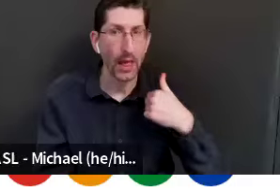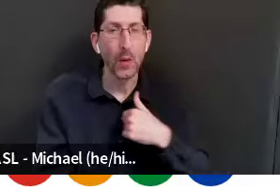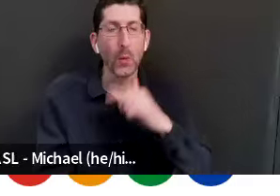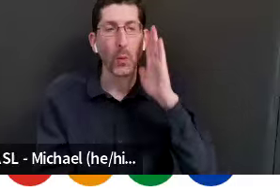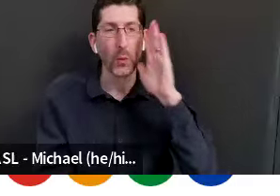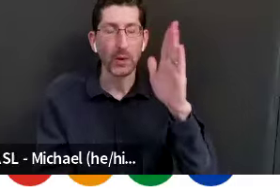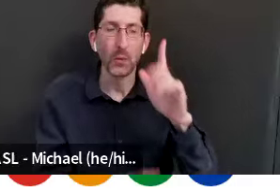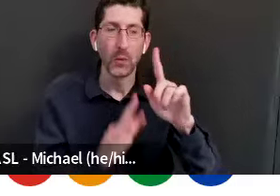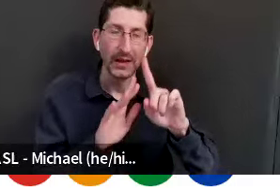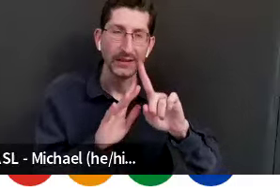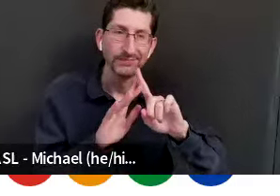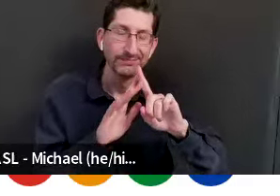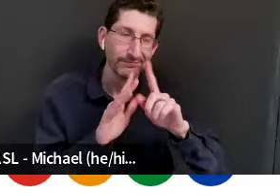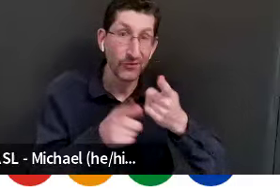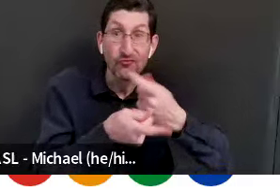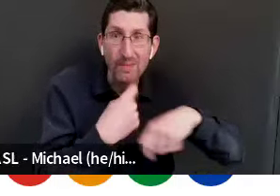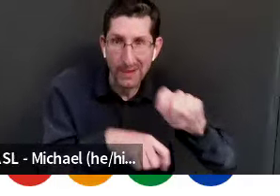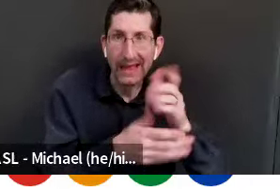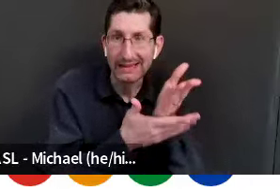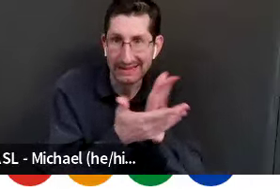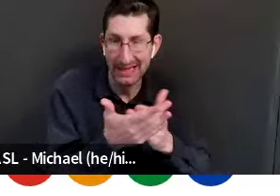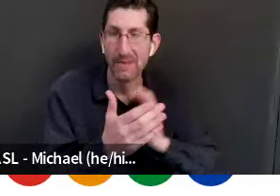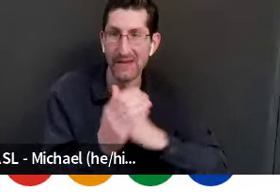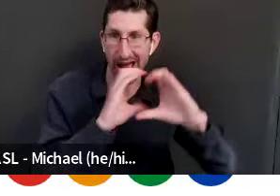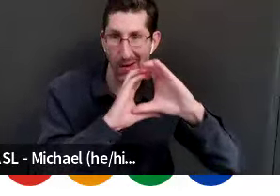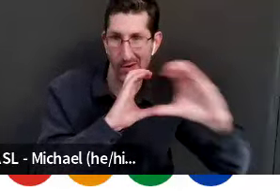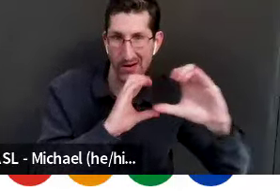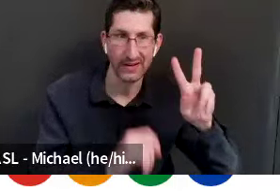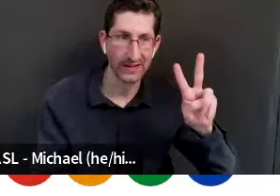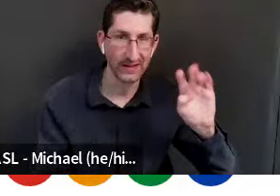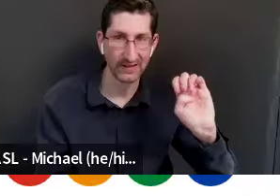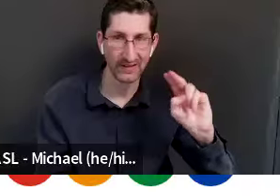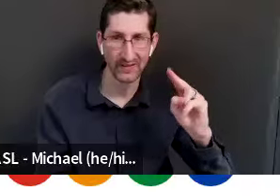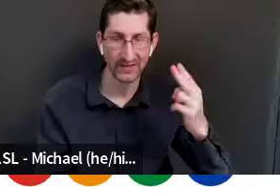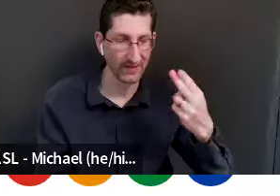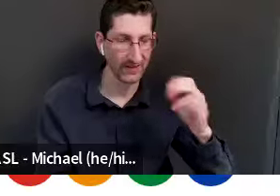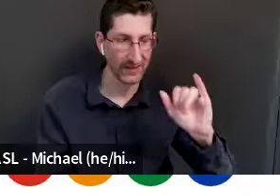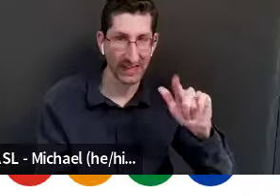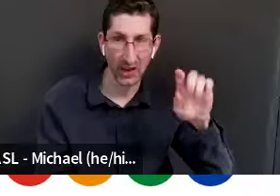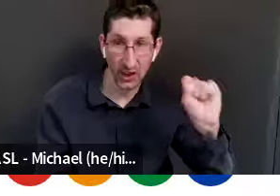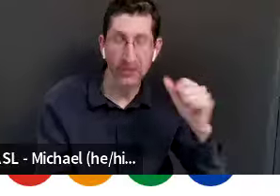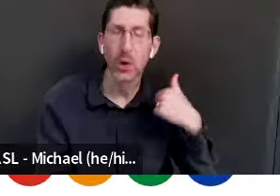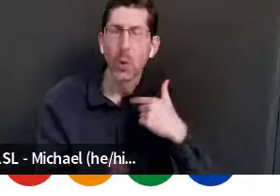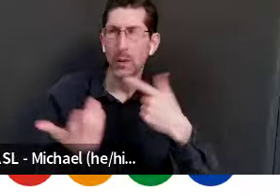BACK HERE. AND KNOWING THAT WE'RE GOING TO START TO REPLACE SOME EXISTING